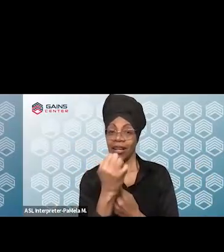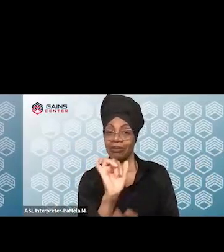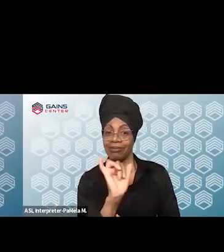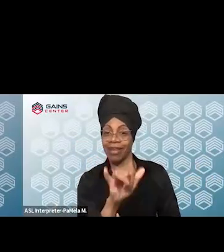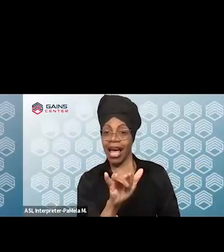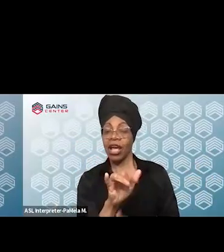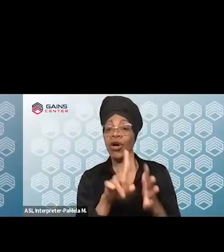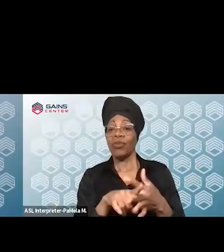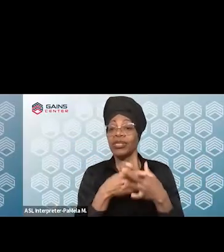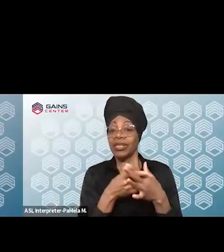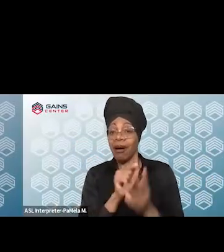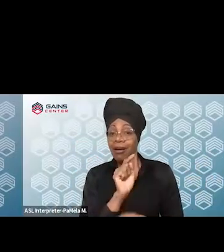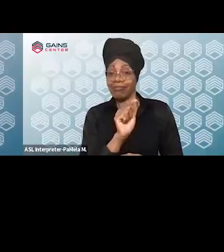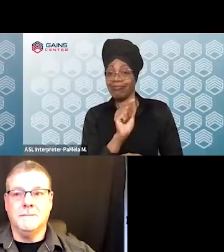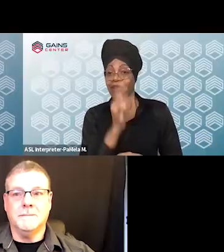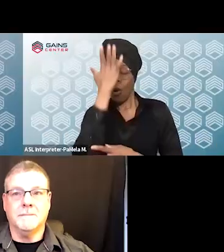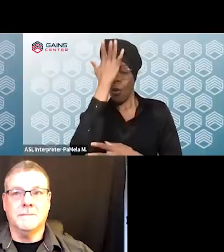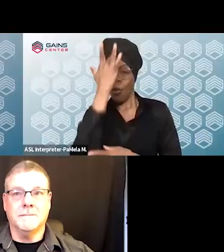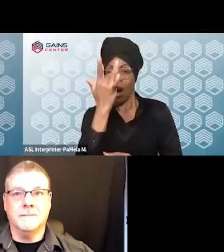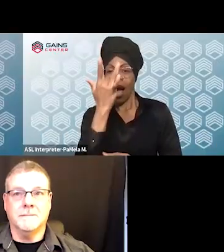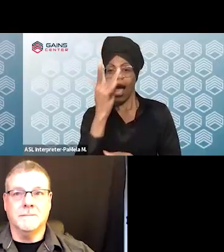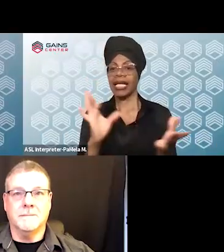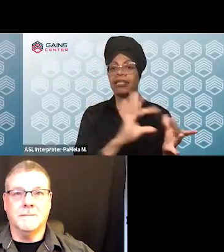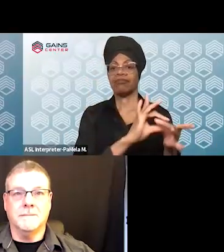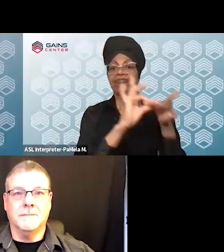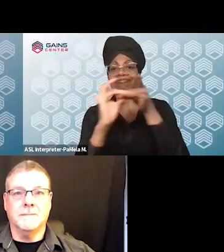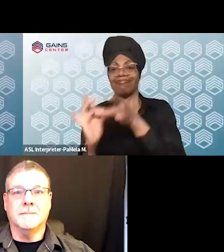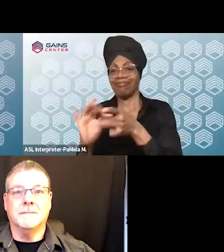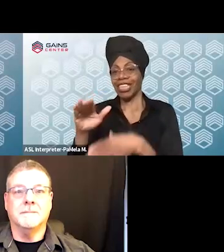just because, typically relative to child abuse and neglect cases,